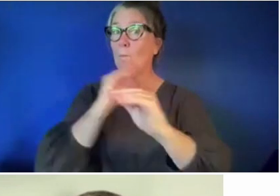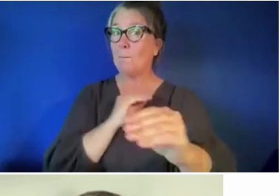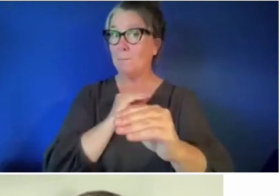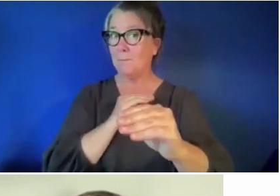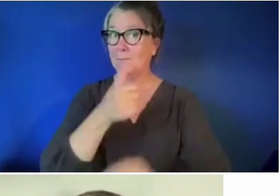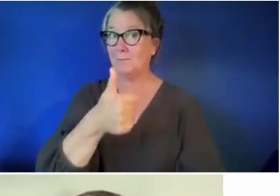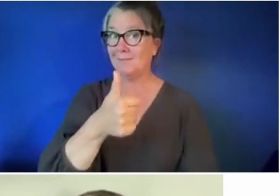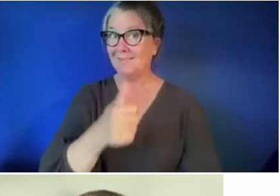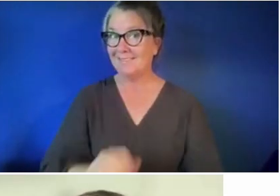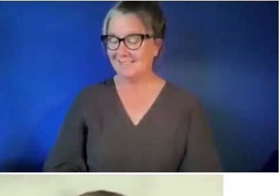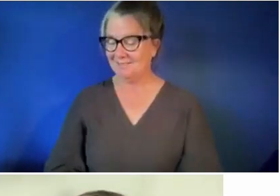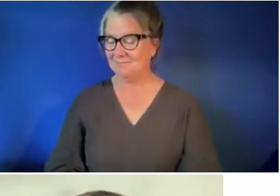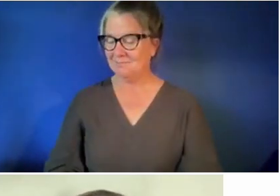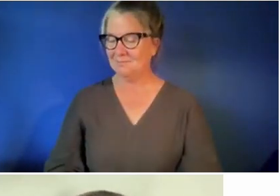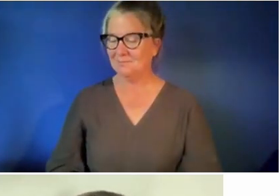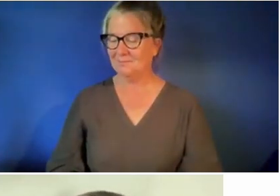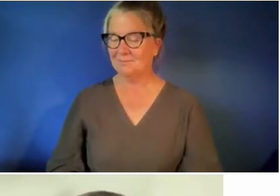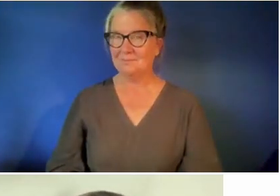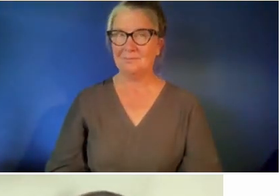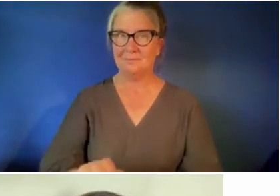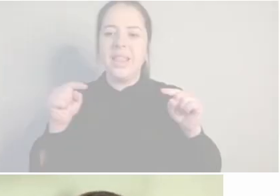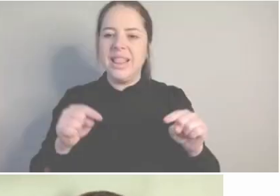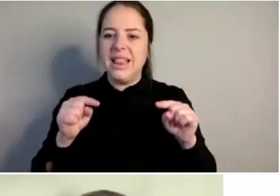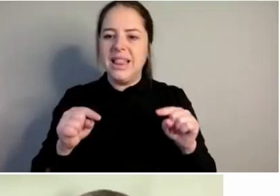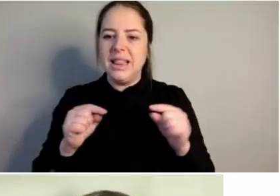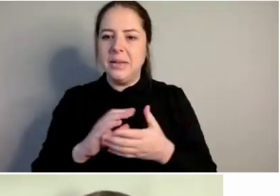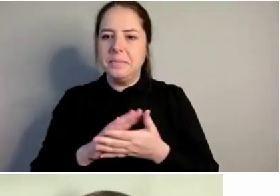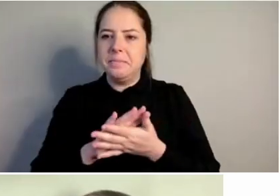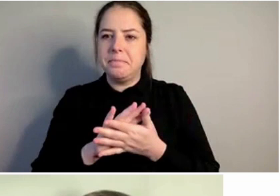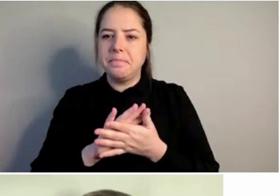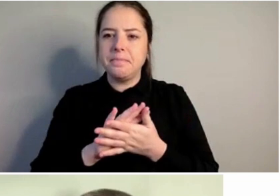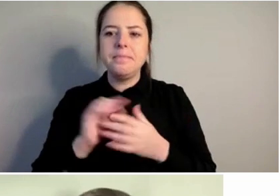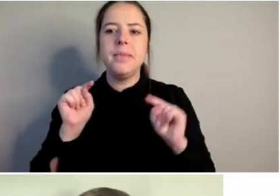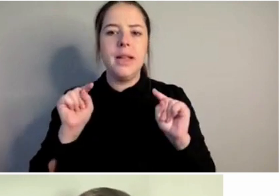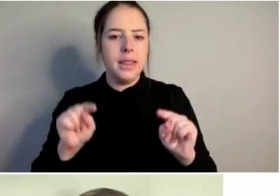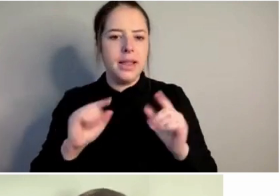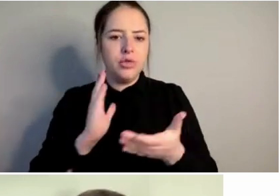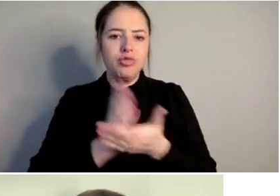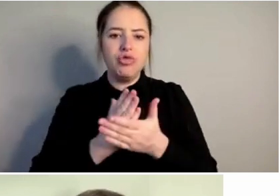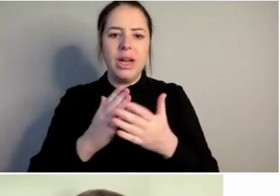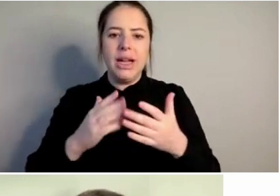This is a real challenge. I think we are making some progress, but it's clear that we've got quite a long way to go,